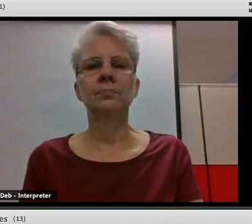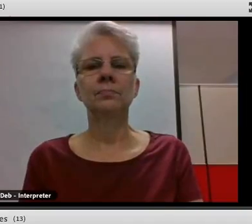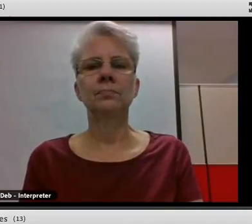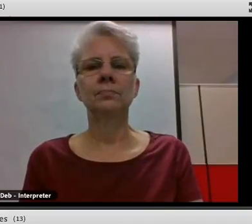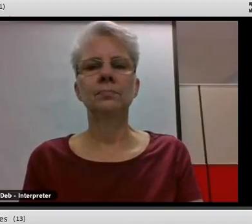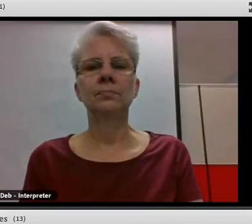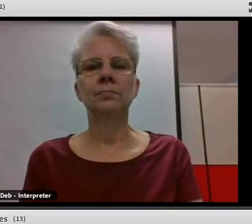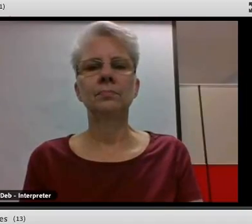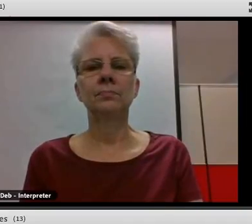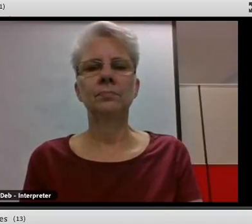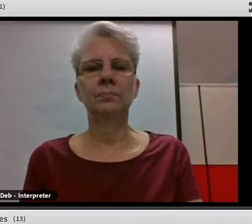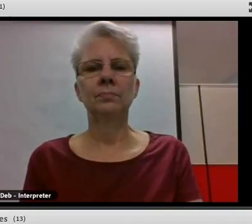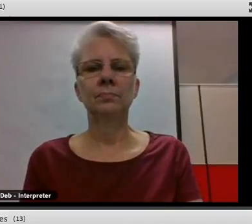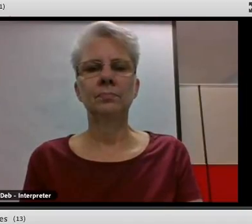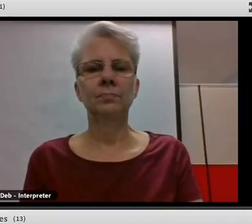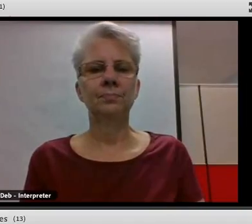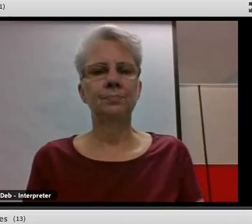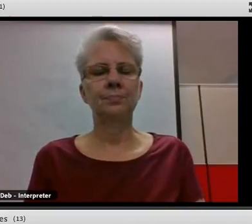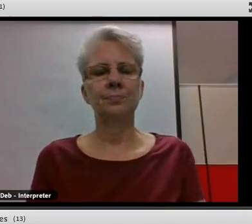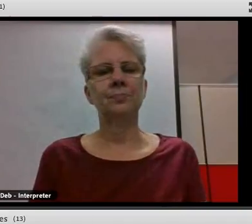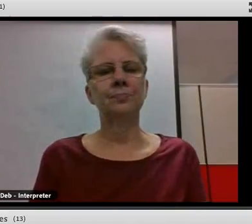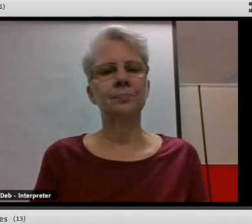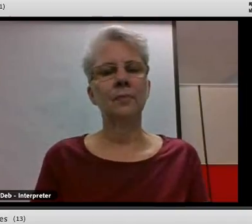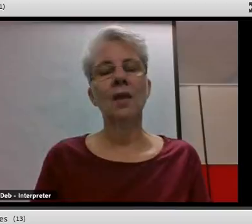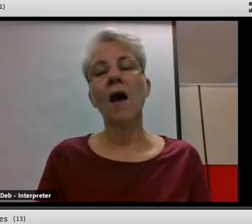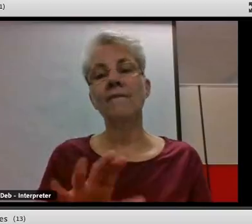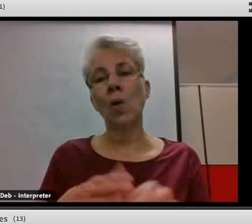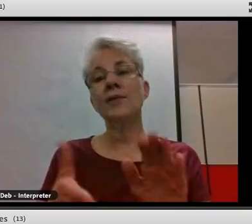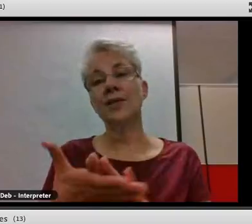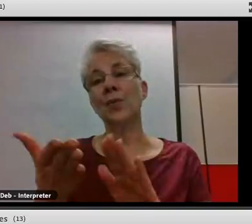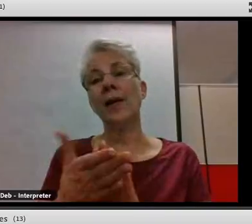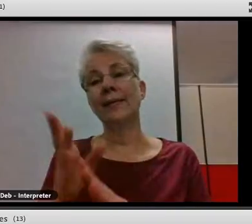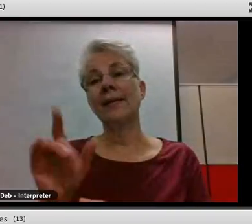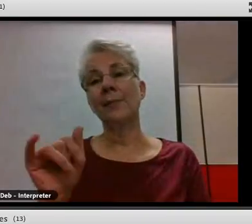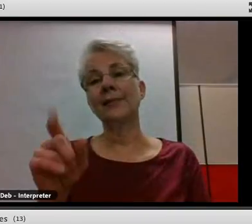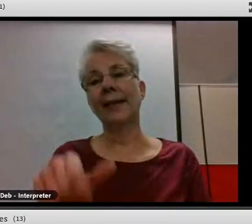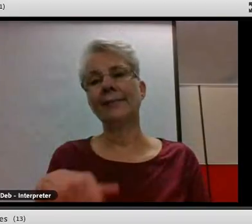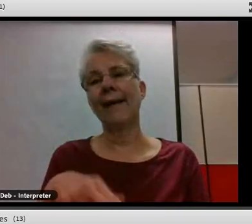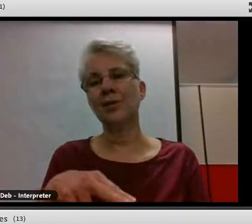you know, library cases unfortunately. And this --